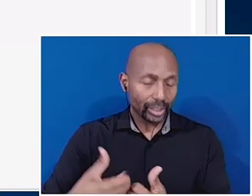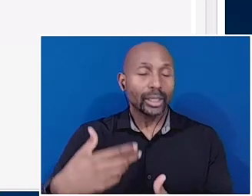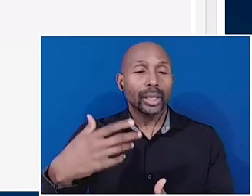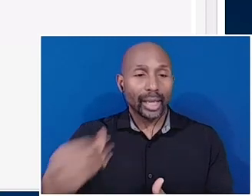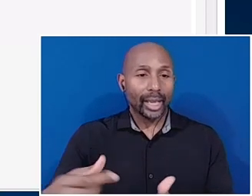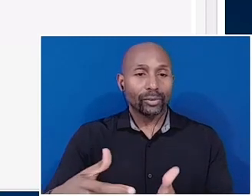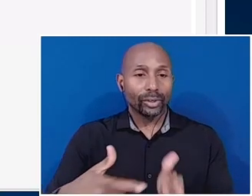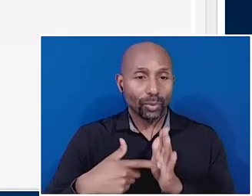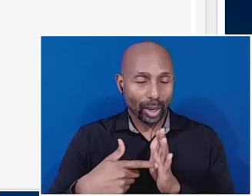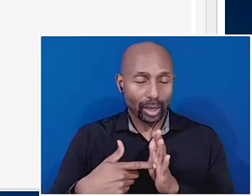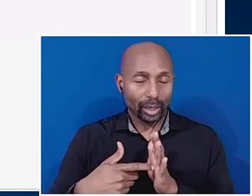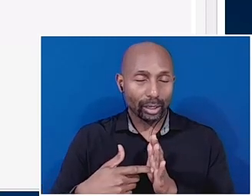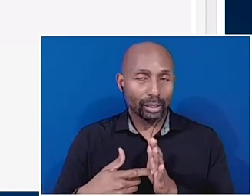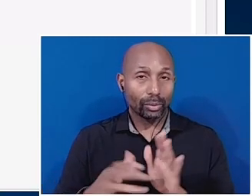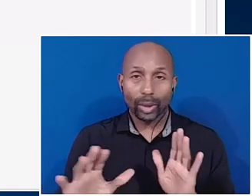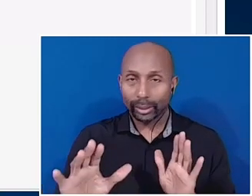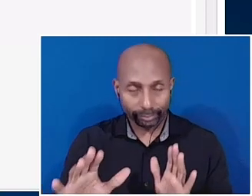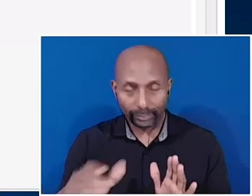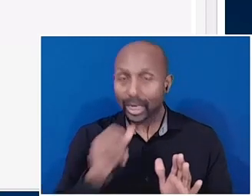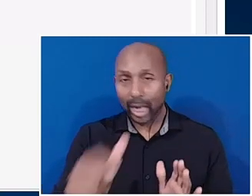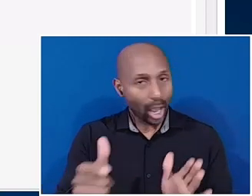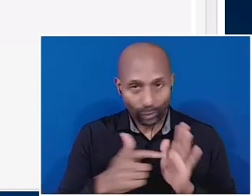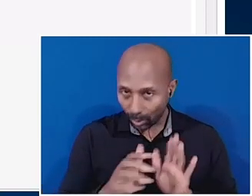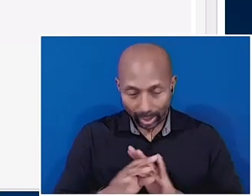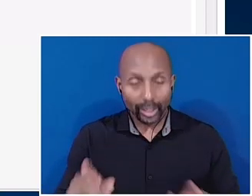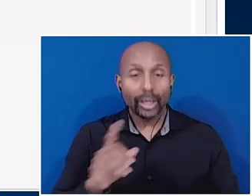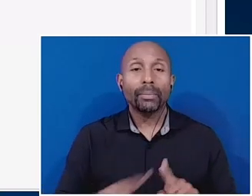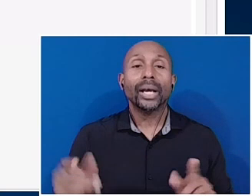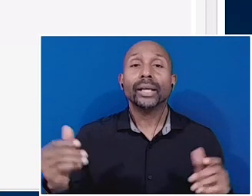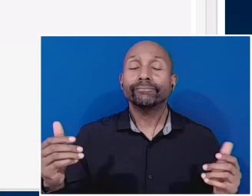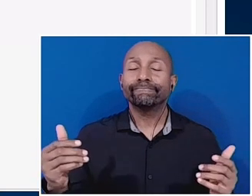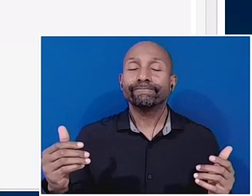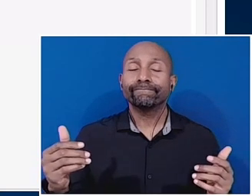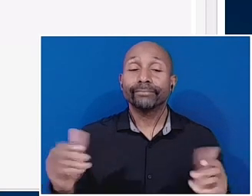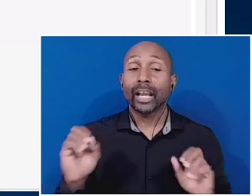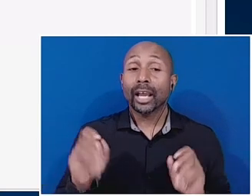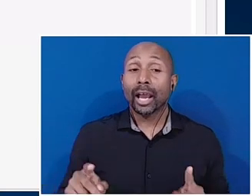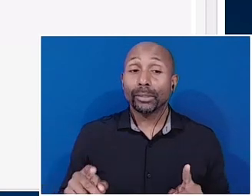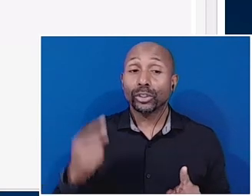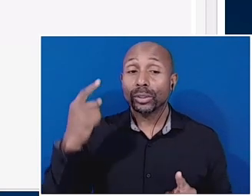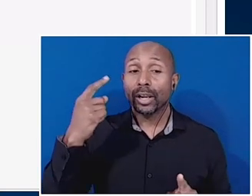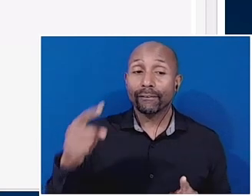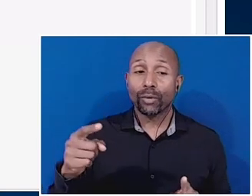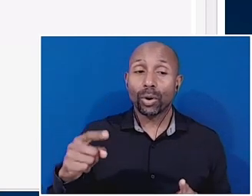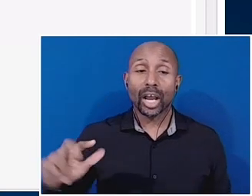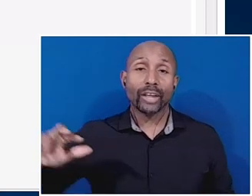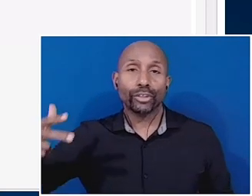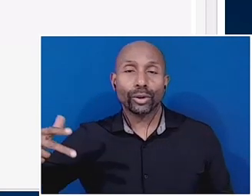not requiring but having an opportunity for third-party comments.